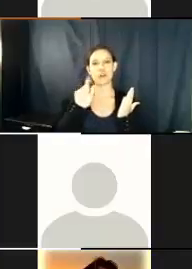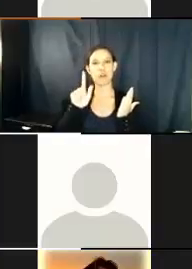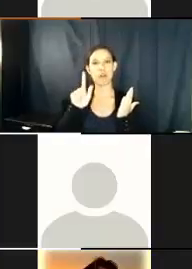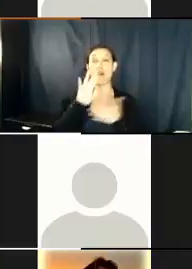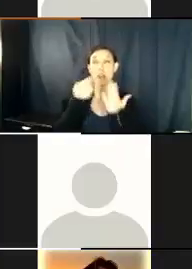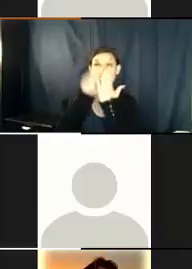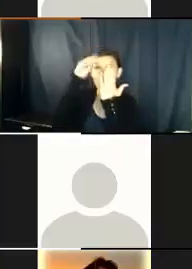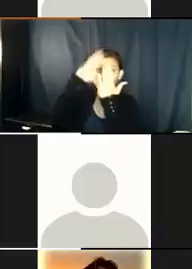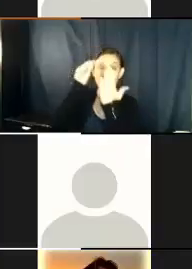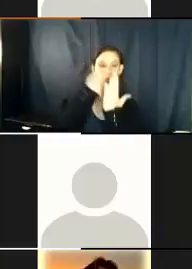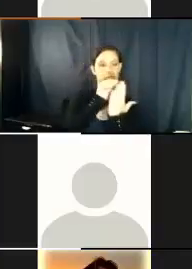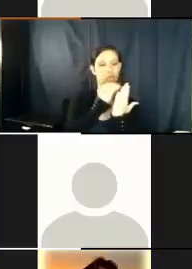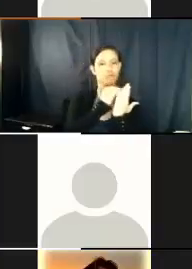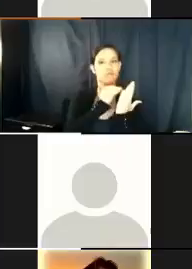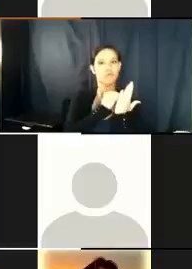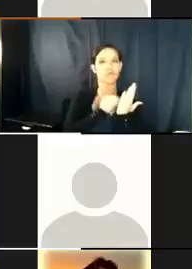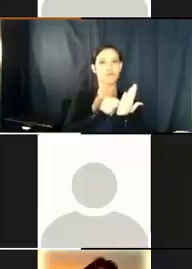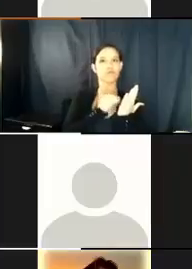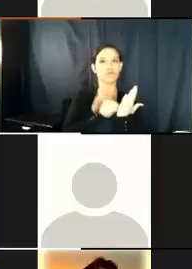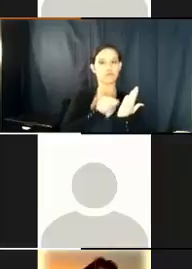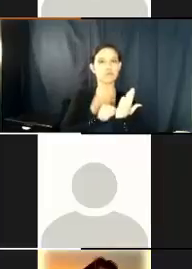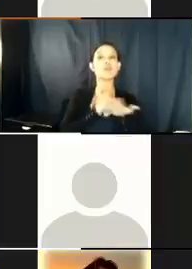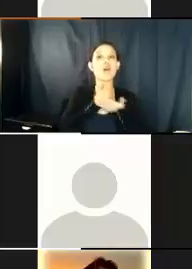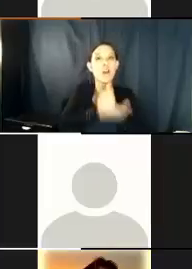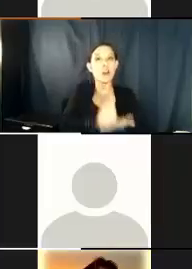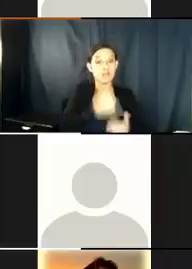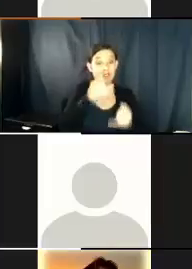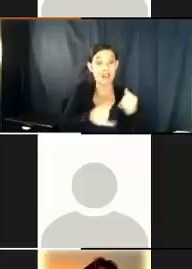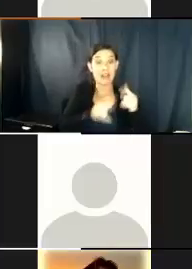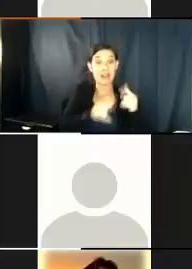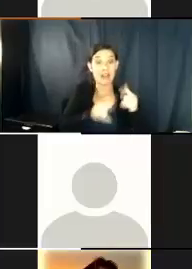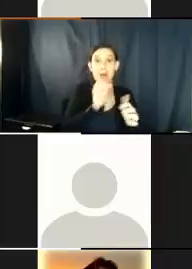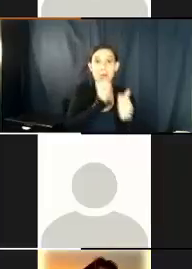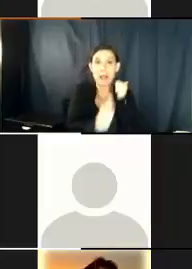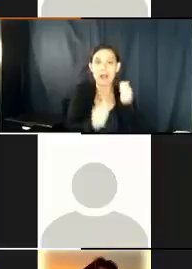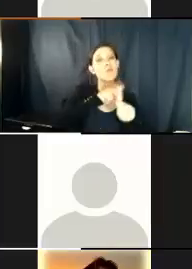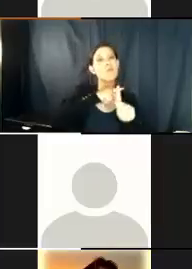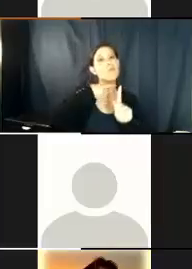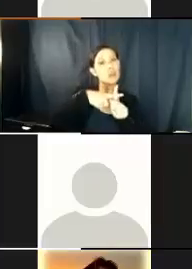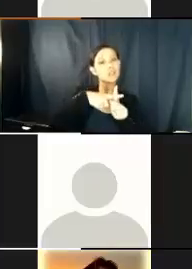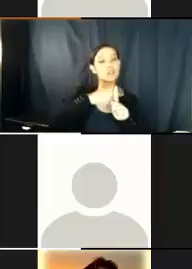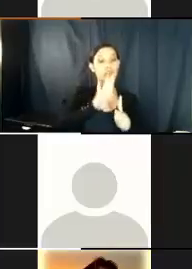which also helps them to pass the final exam but to put that learning into practice as